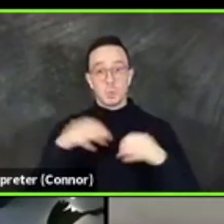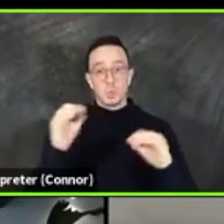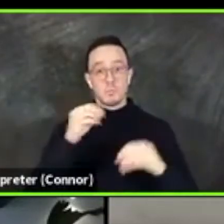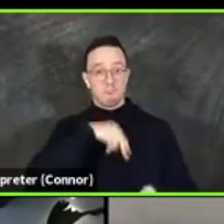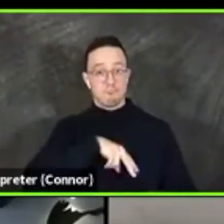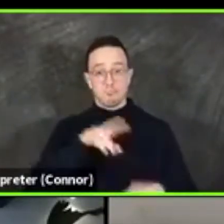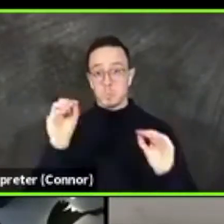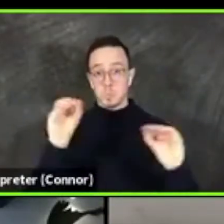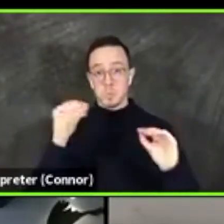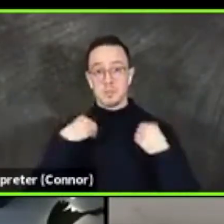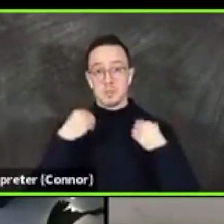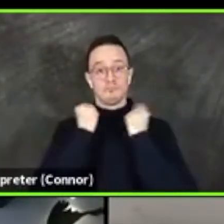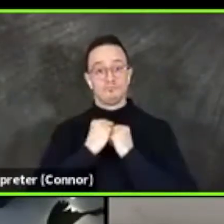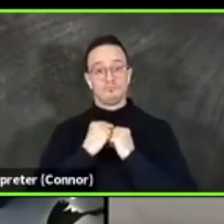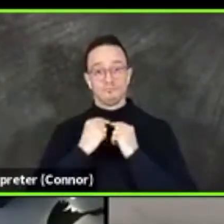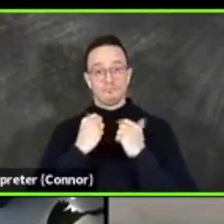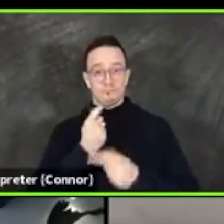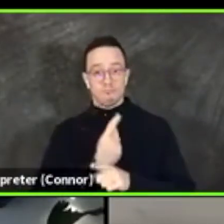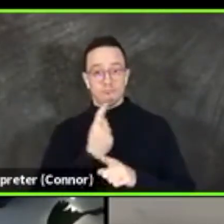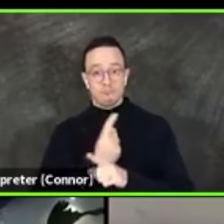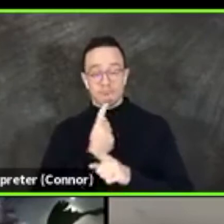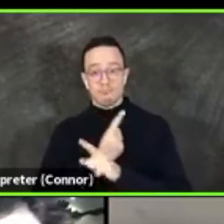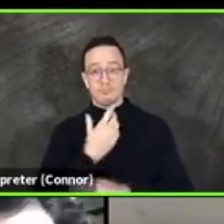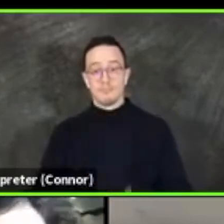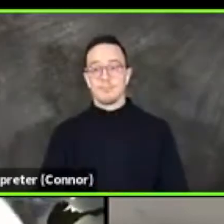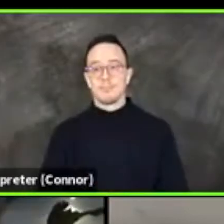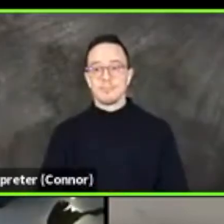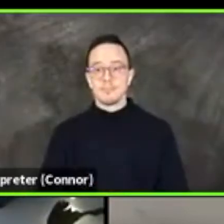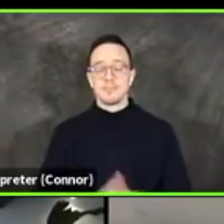SHIRT. IN TERMS OF MY SKIN,